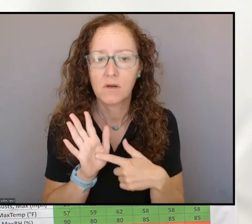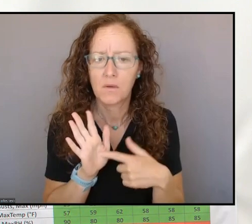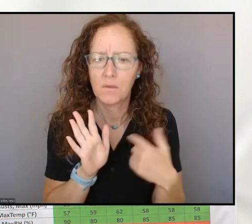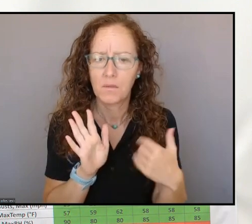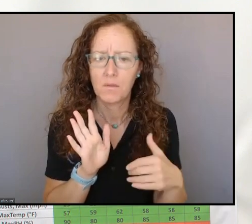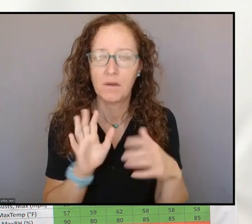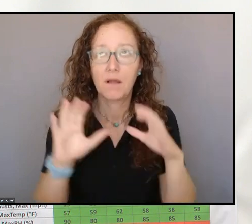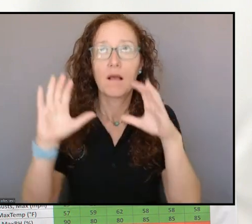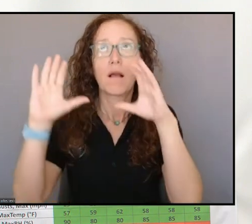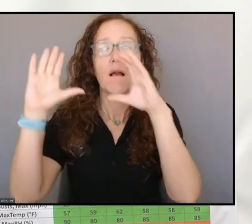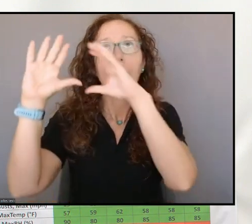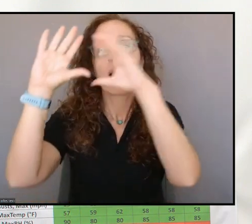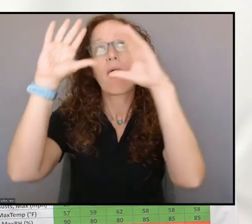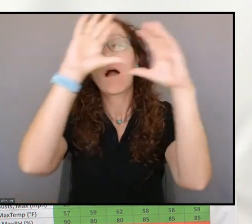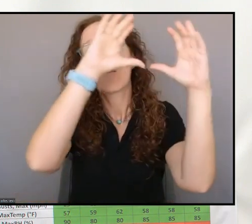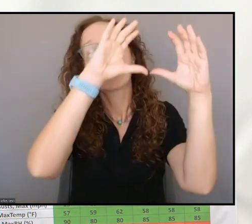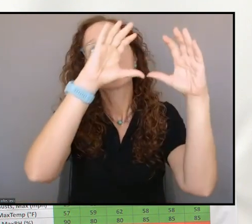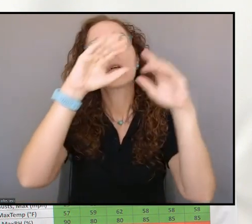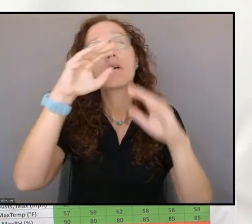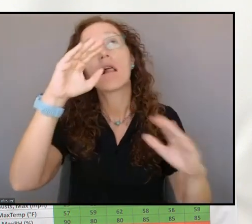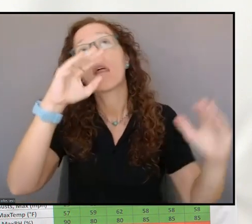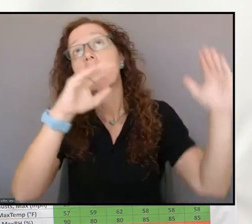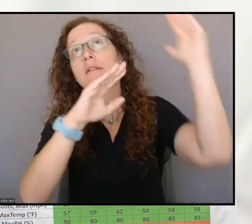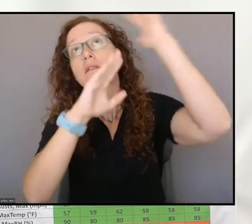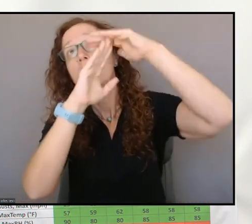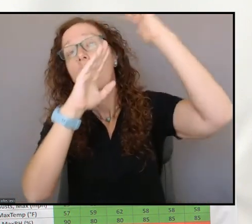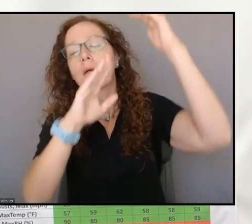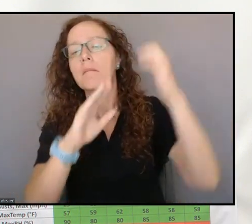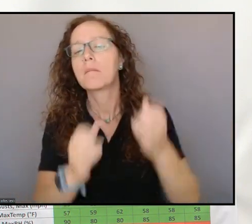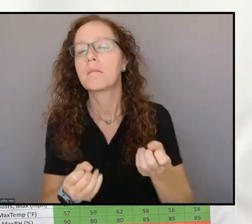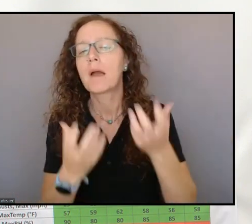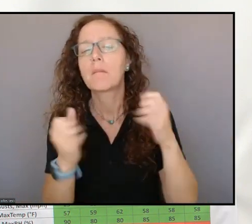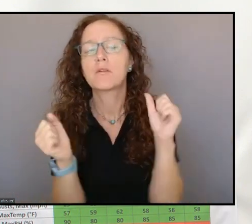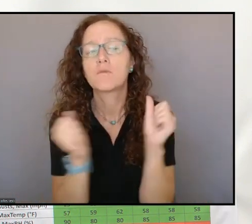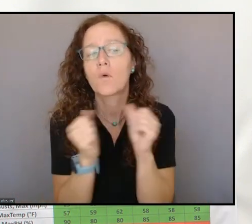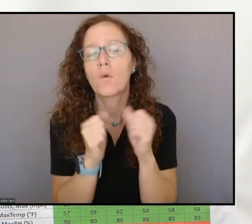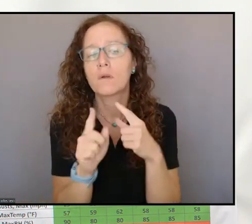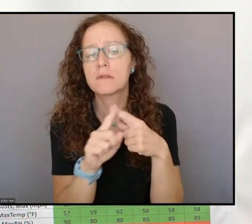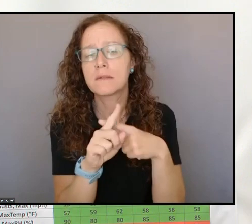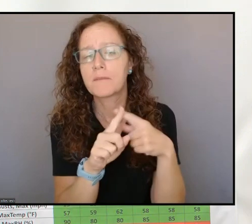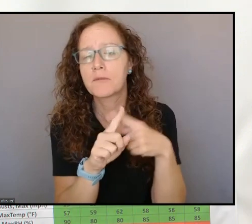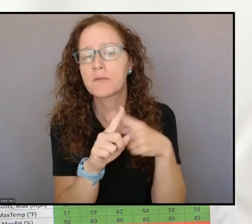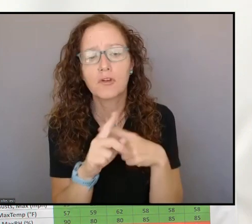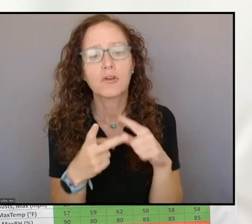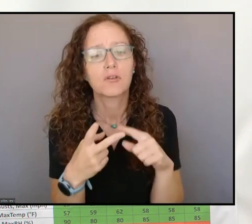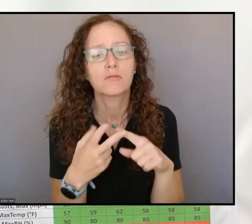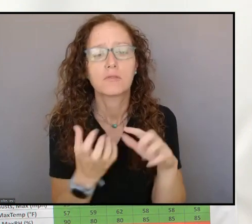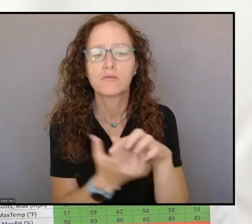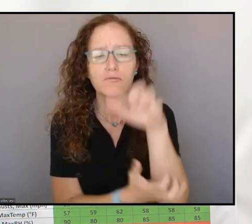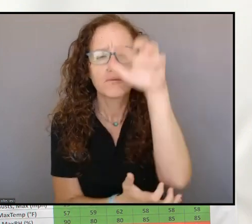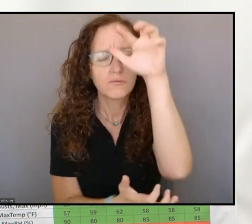and that type of thing, tells us something about how strong the storms are. So really long story short here across New Mexico is